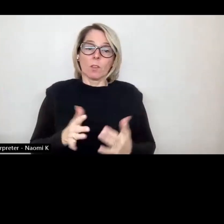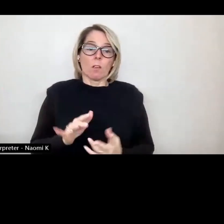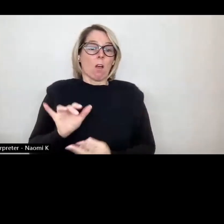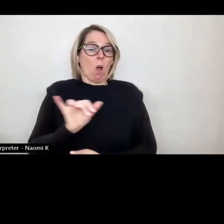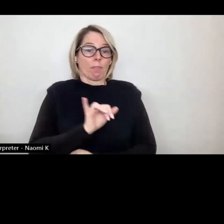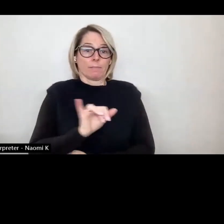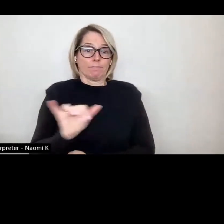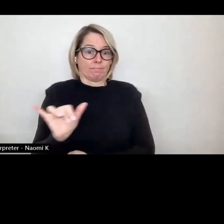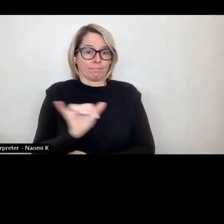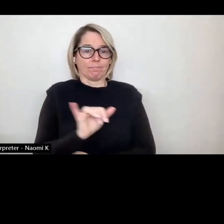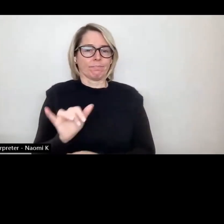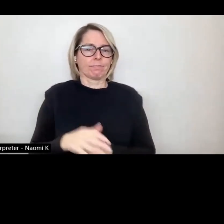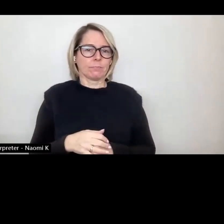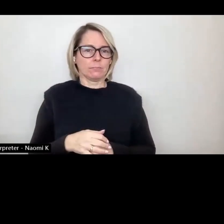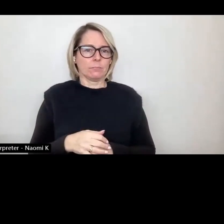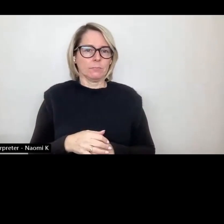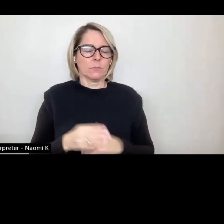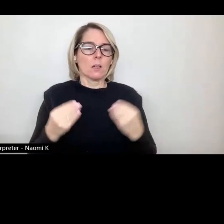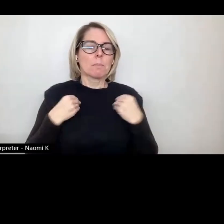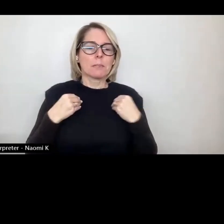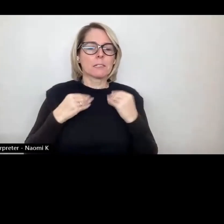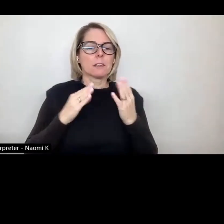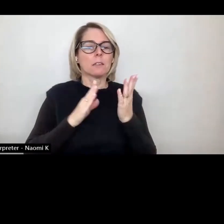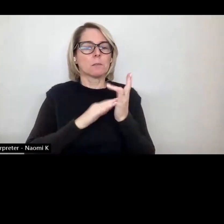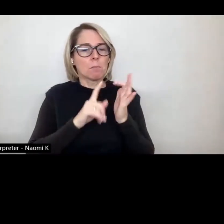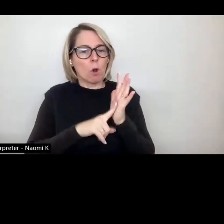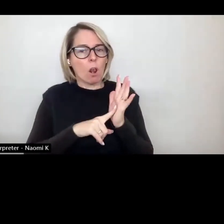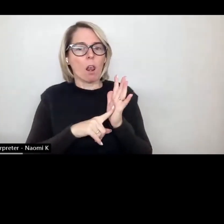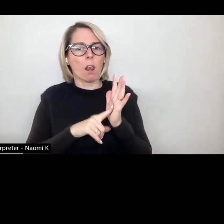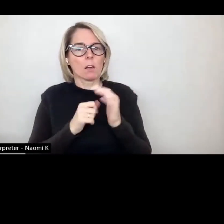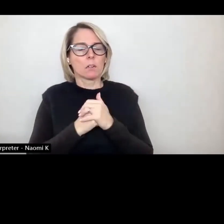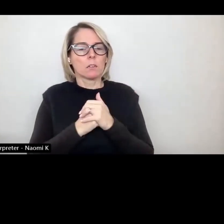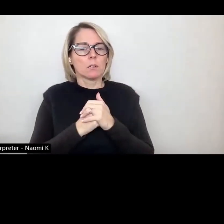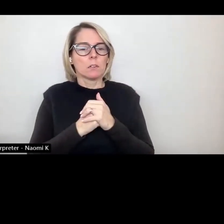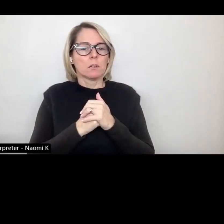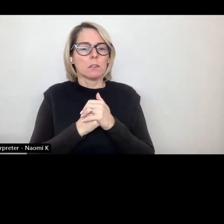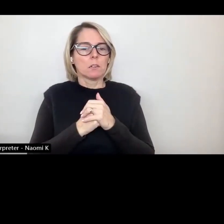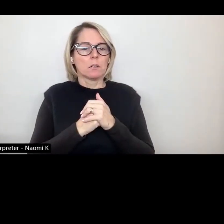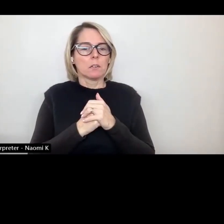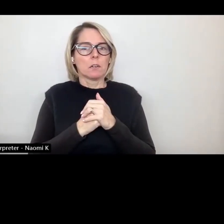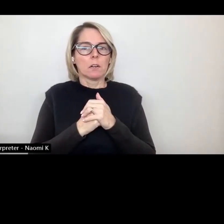Either business model or approach is allowable under our model.